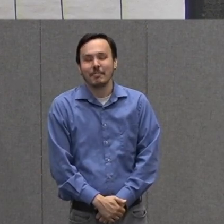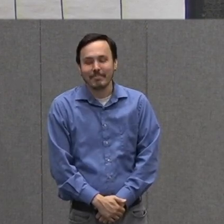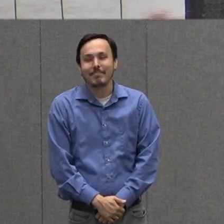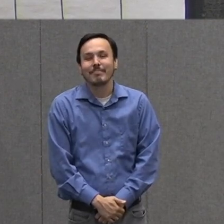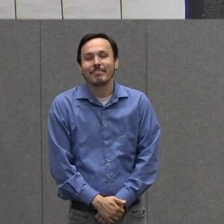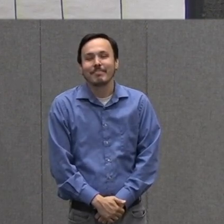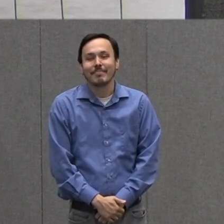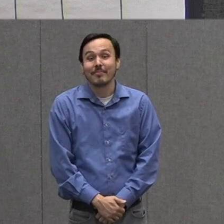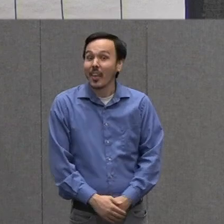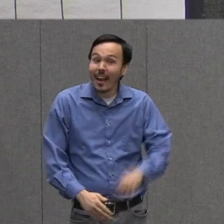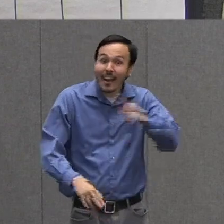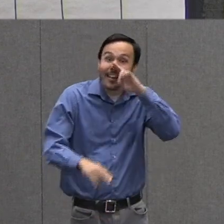Wasn't that fun?